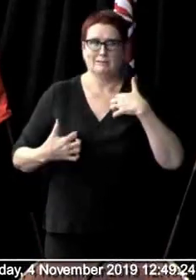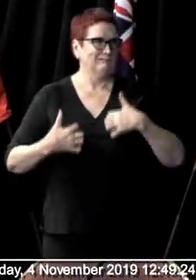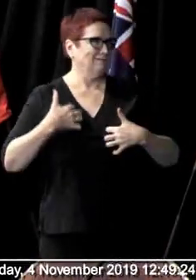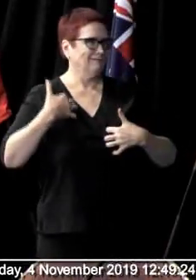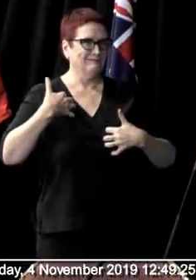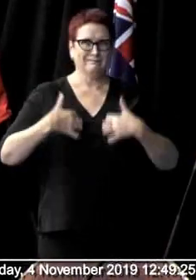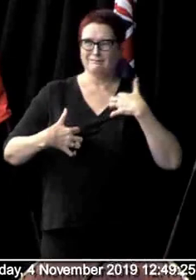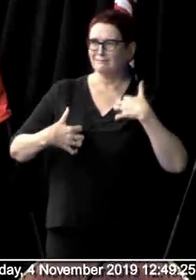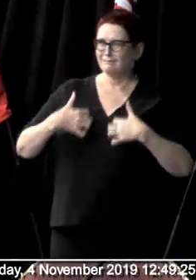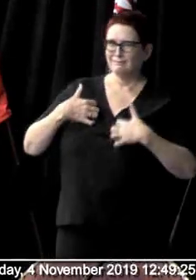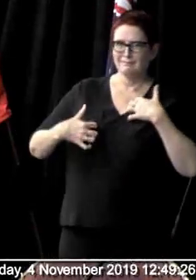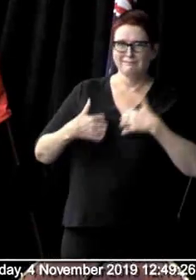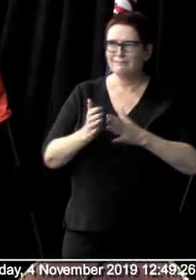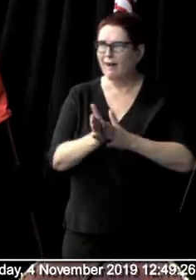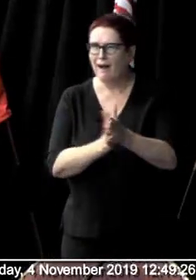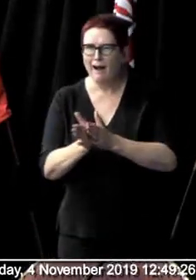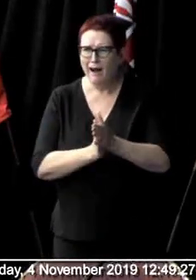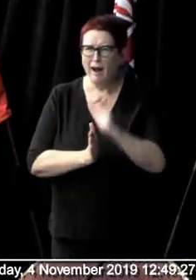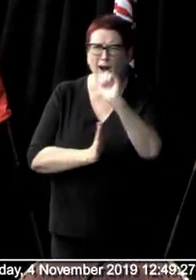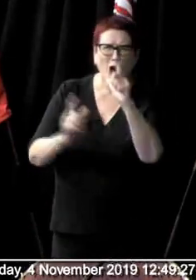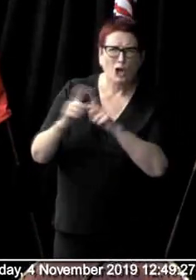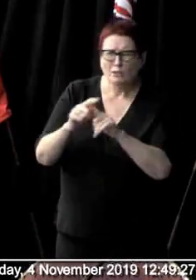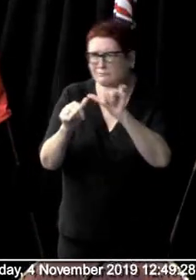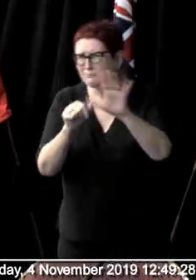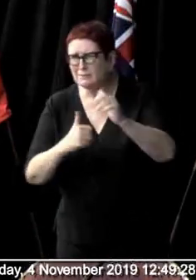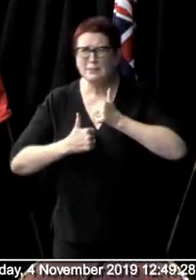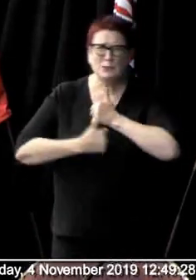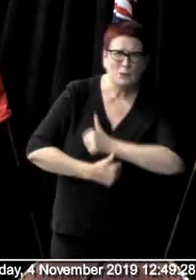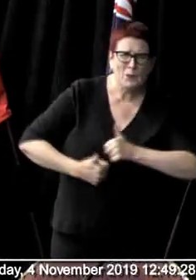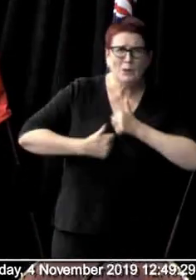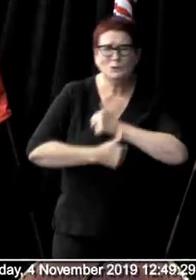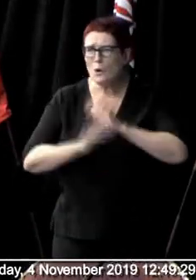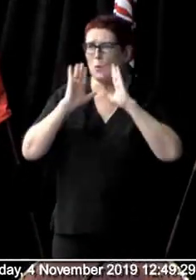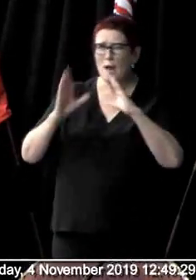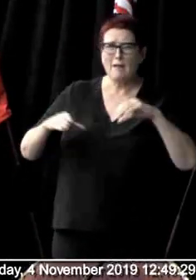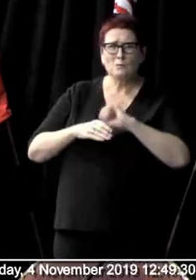He said she has had the best time and it was so good to have her on the camp.